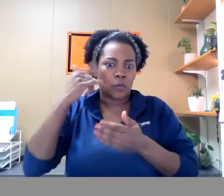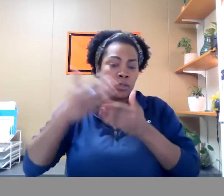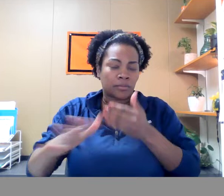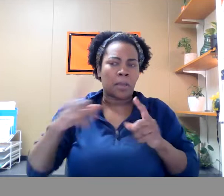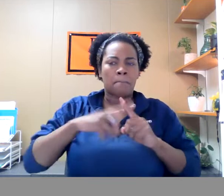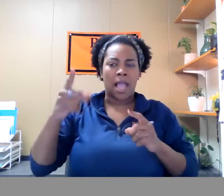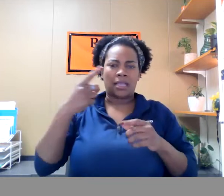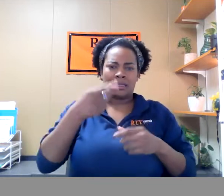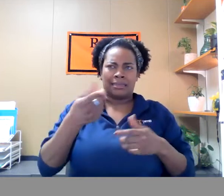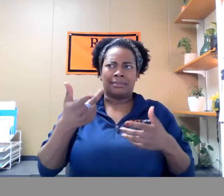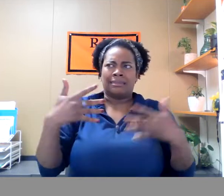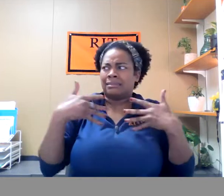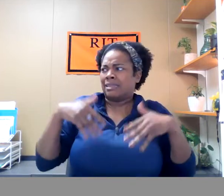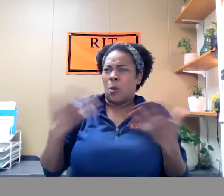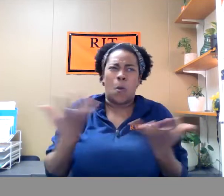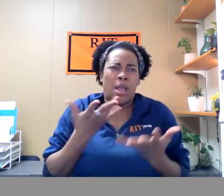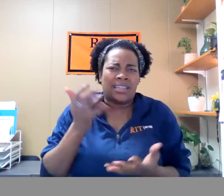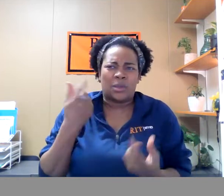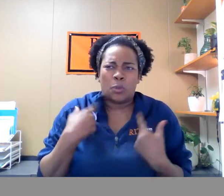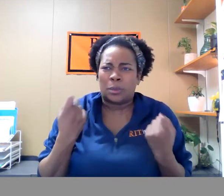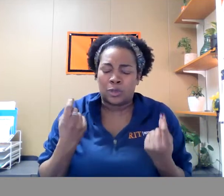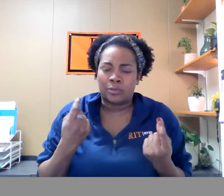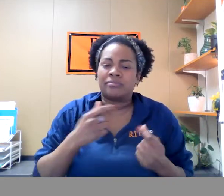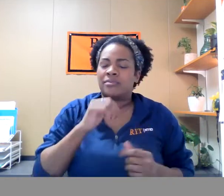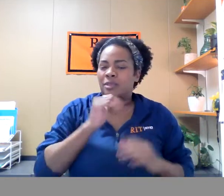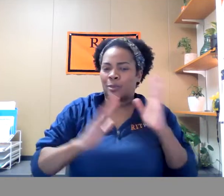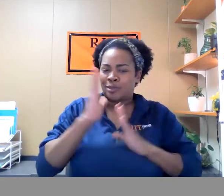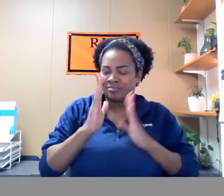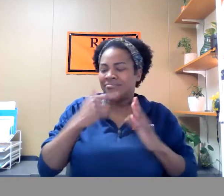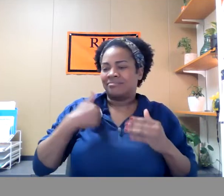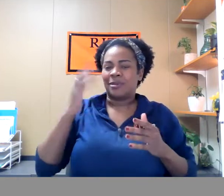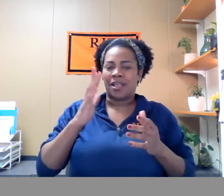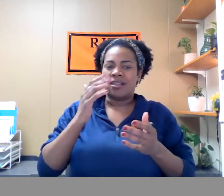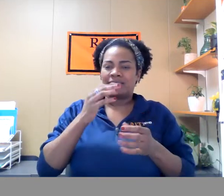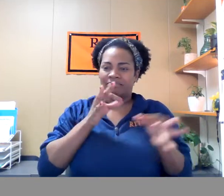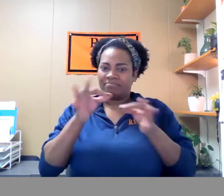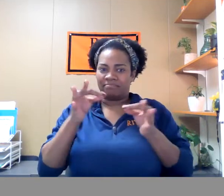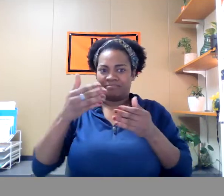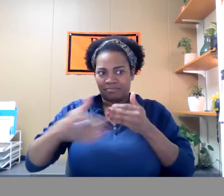your products, and services come to fruition. I know, right now, you're probably going, "What am I doing?" but do not worry.